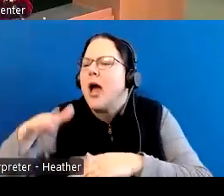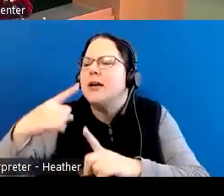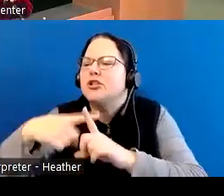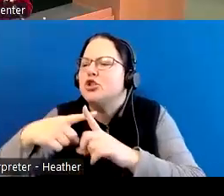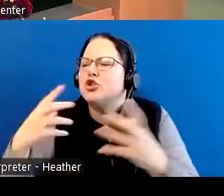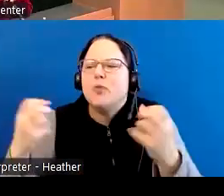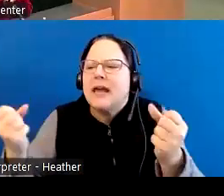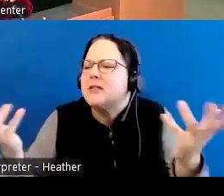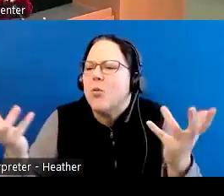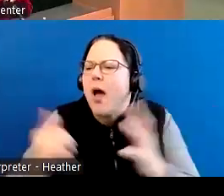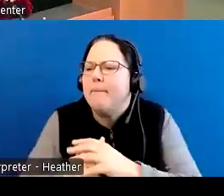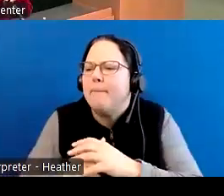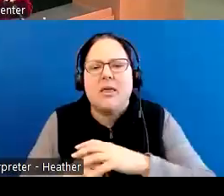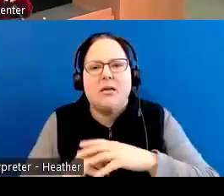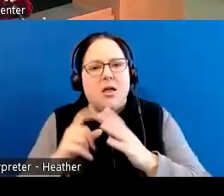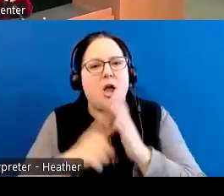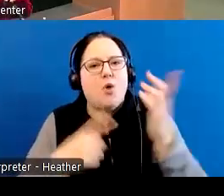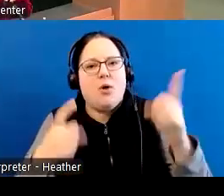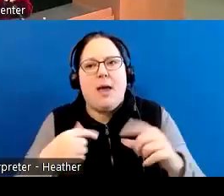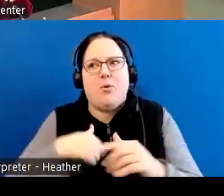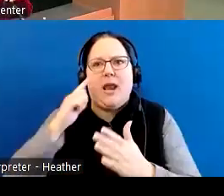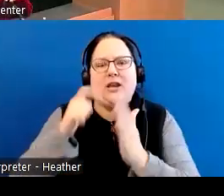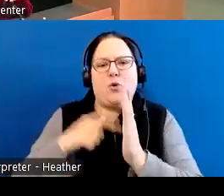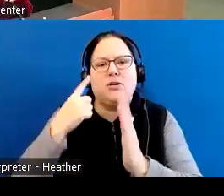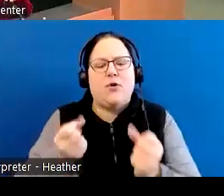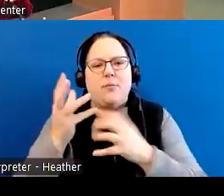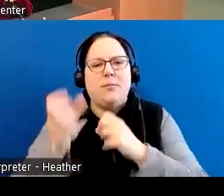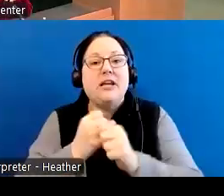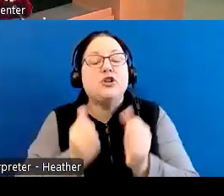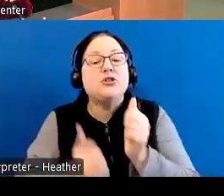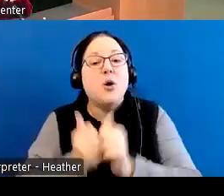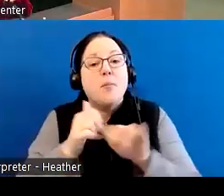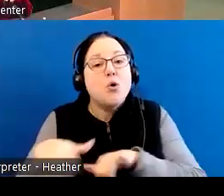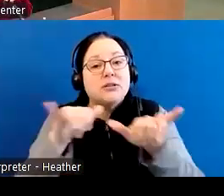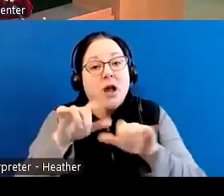I mean this was noticing this for years. By far the most common answer to that is is that someone